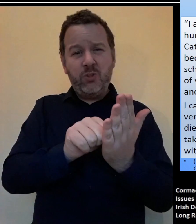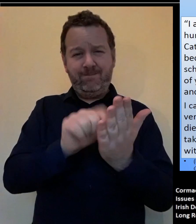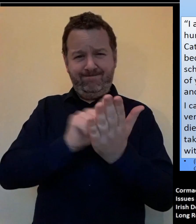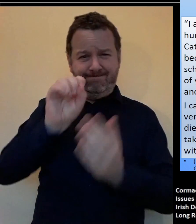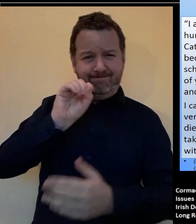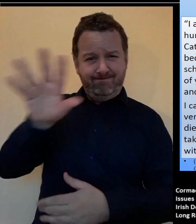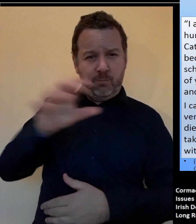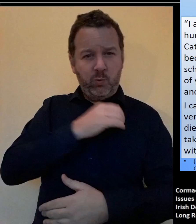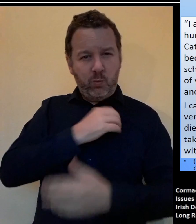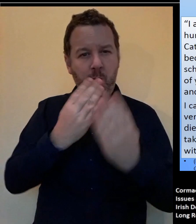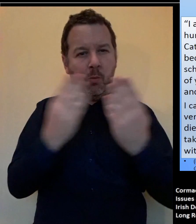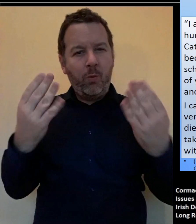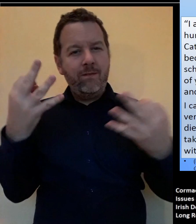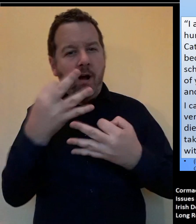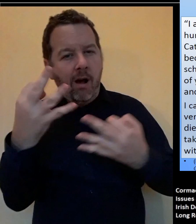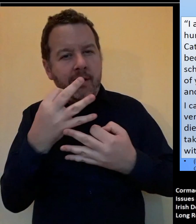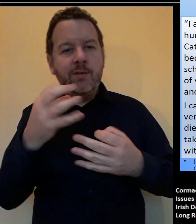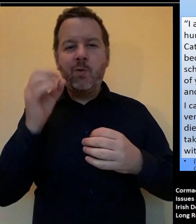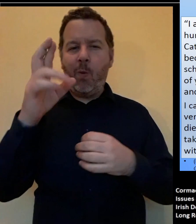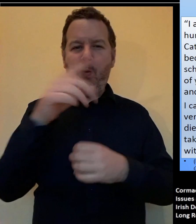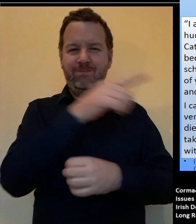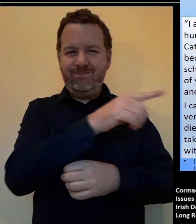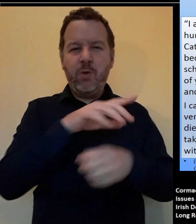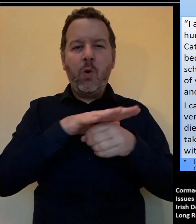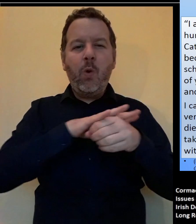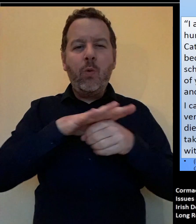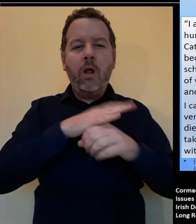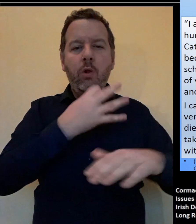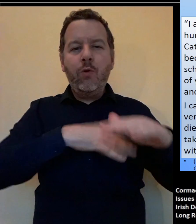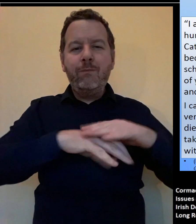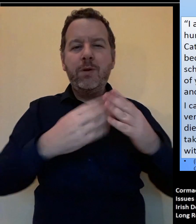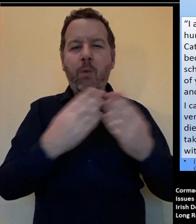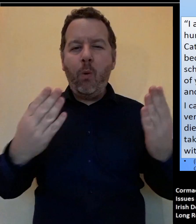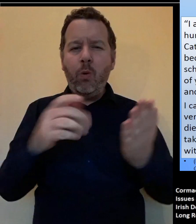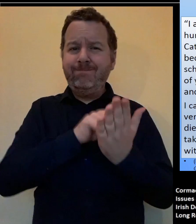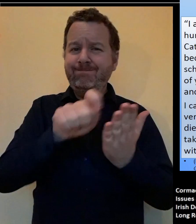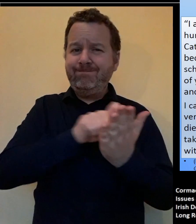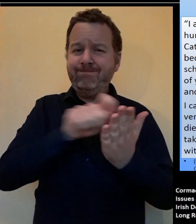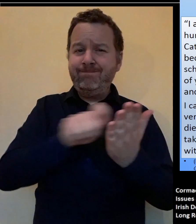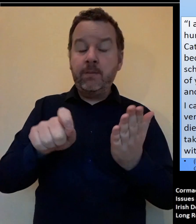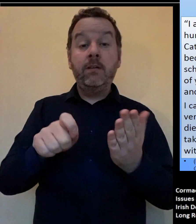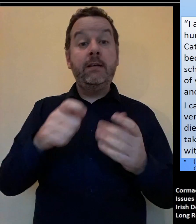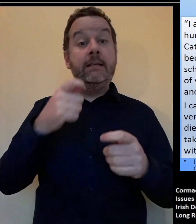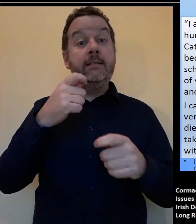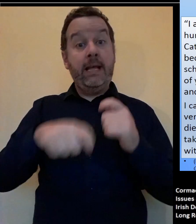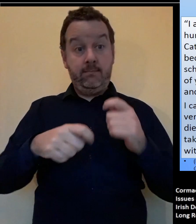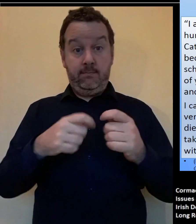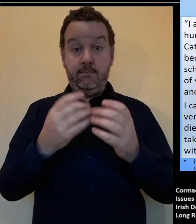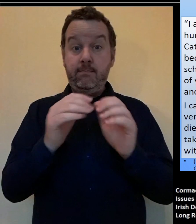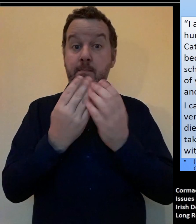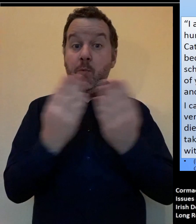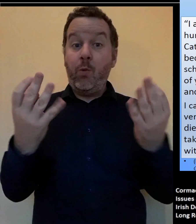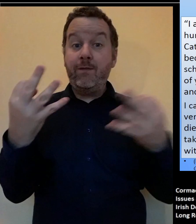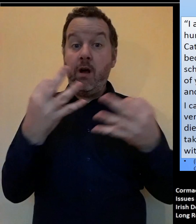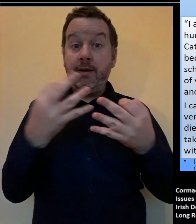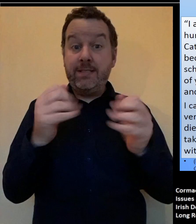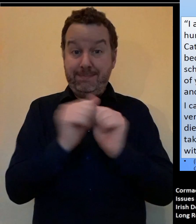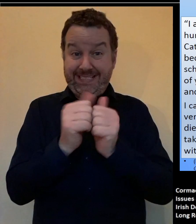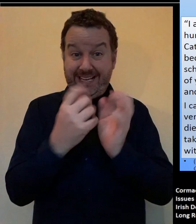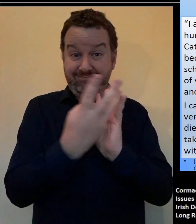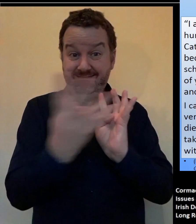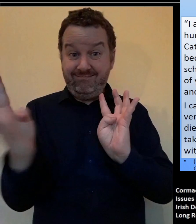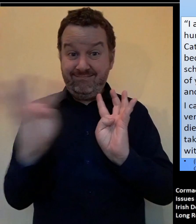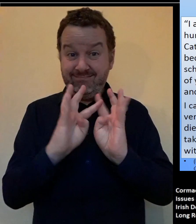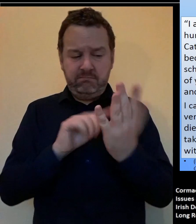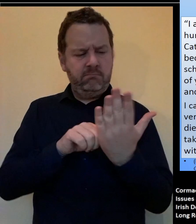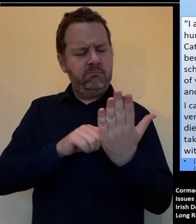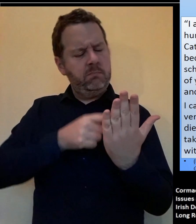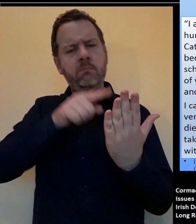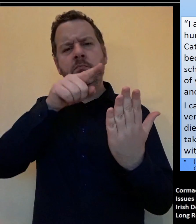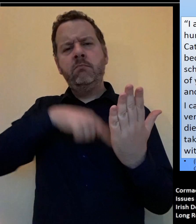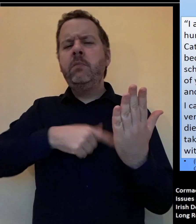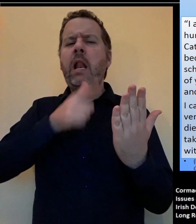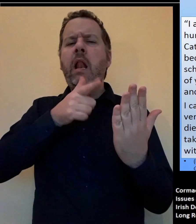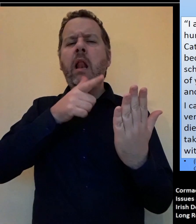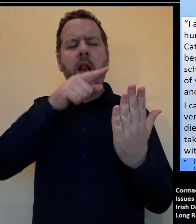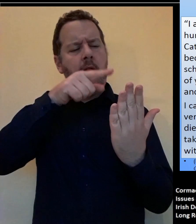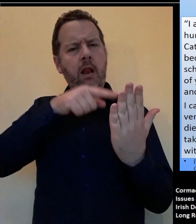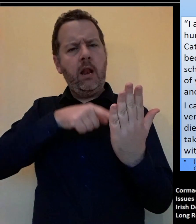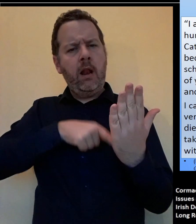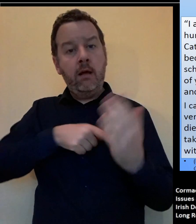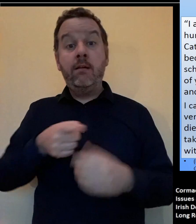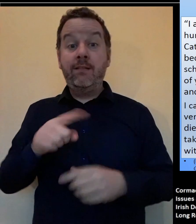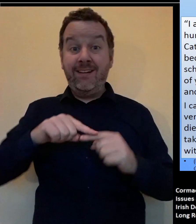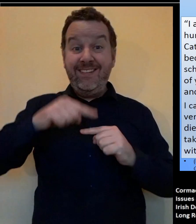to Boards of Guardians or the Local Government Board are often read out at meetings